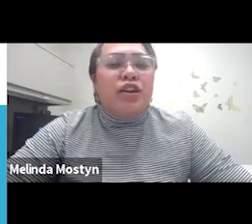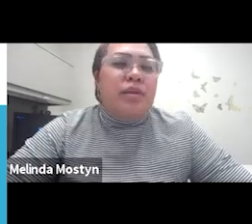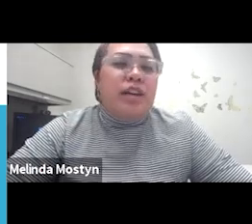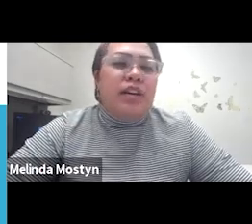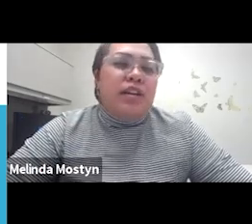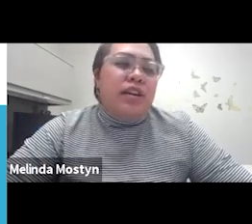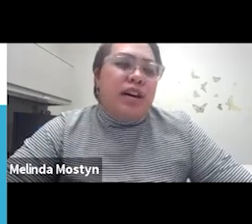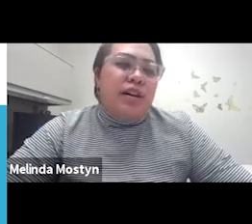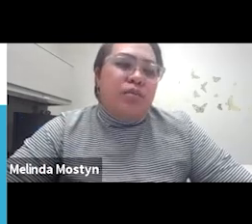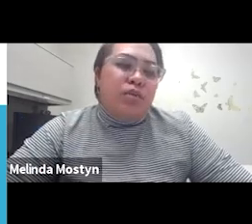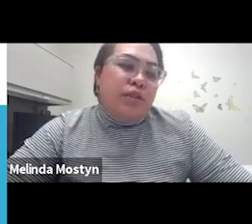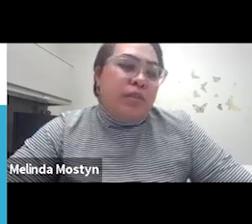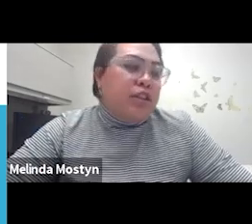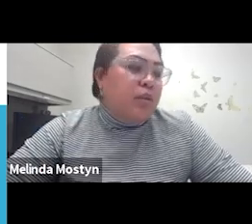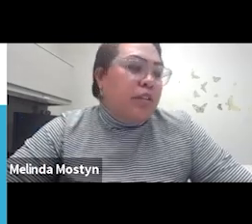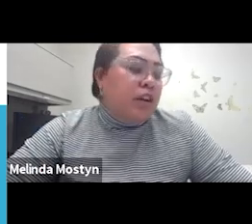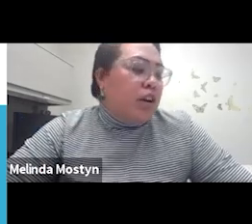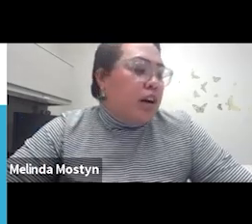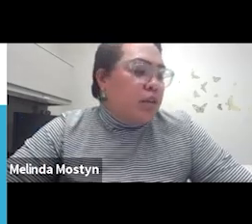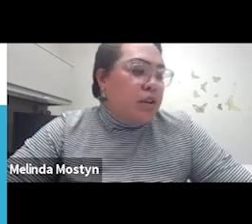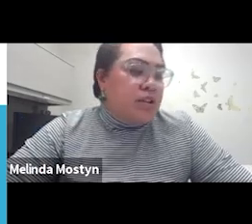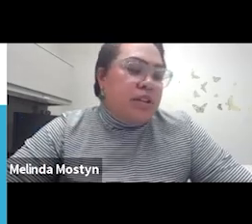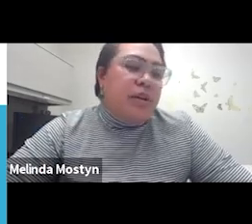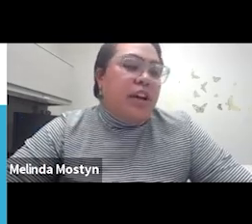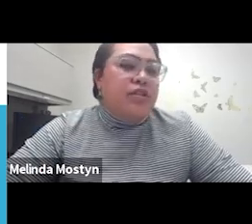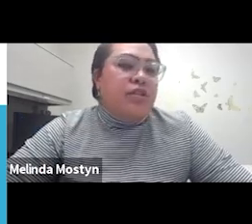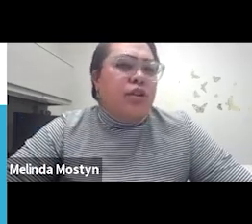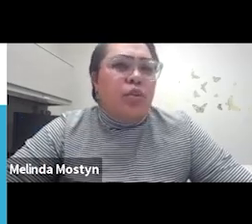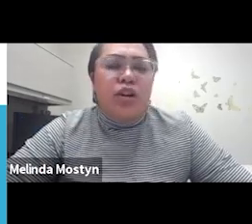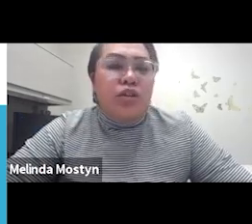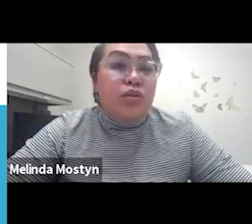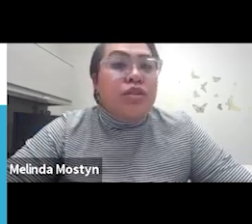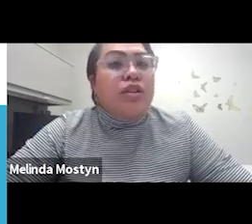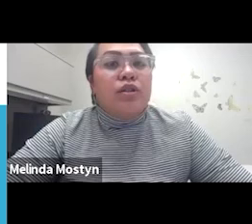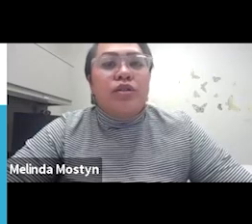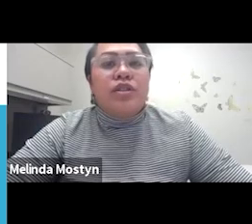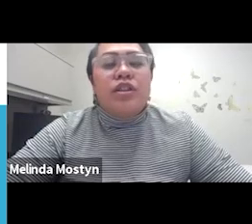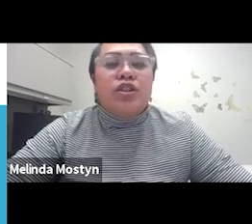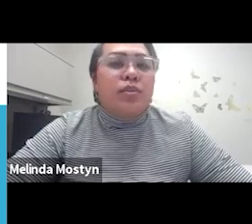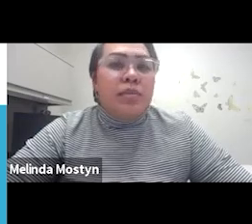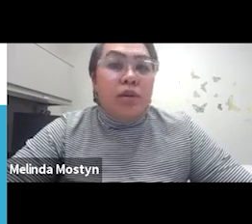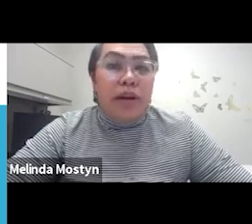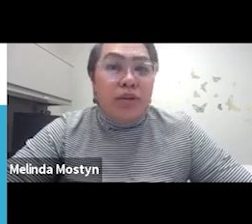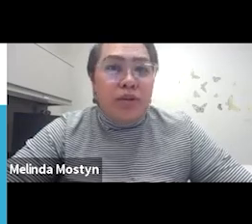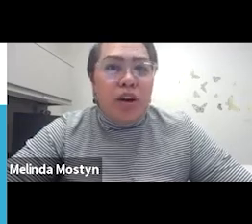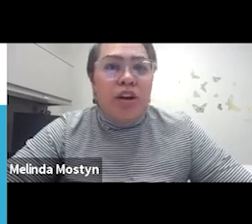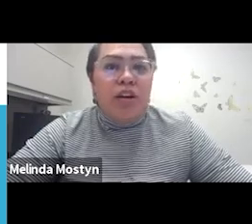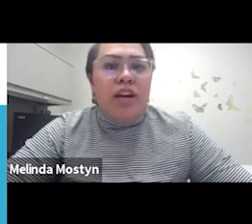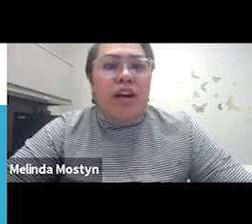that it could be referring back to one of our other questions that we had answered, what are the tools that you use to teach other people about who you are?